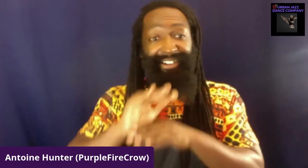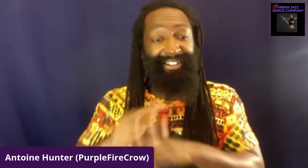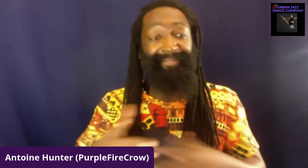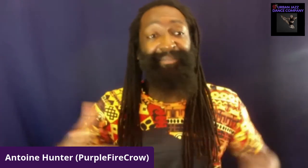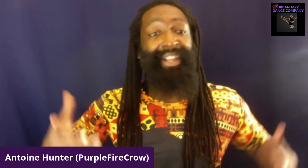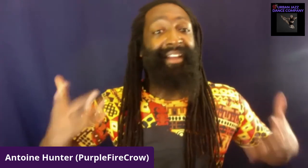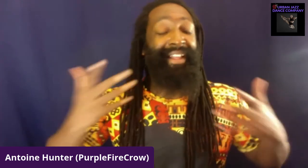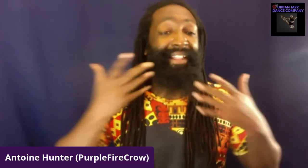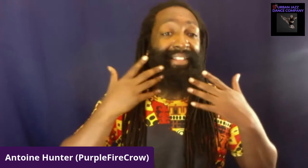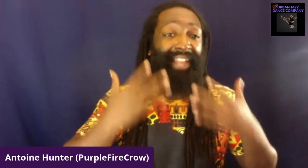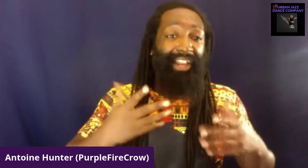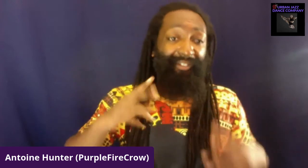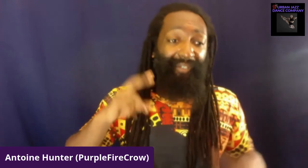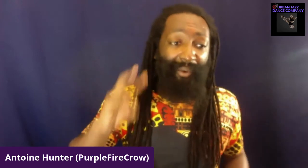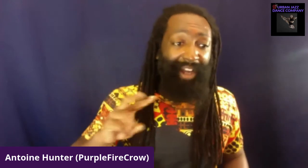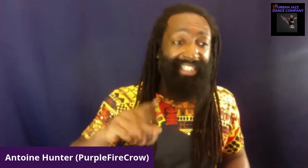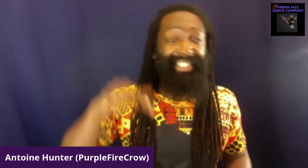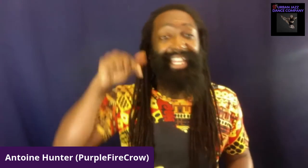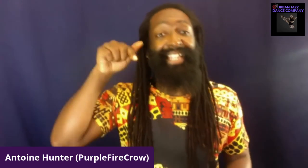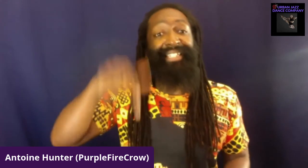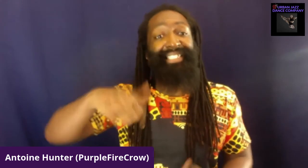So, the world can go on and on.